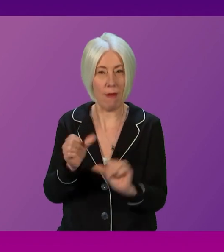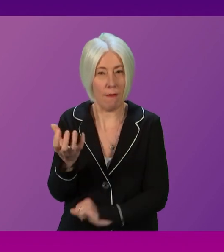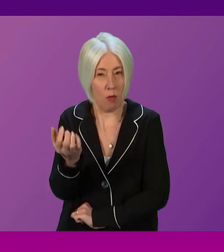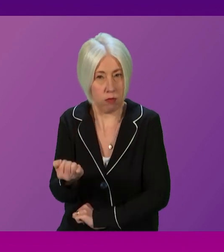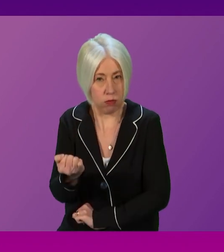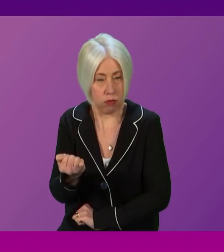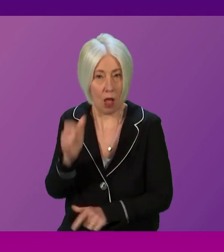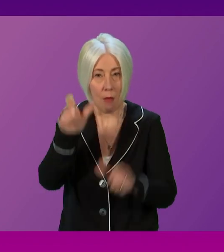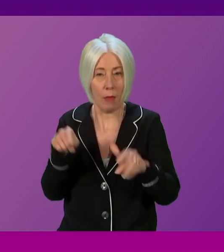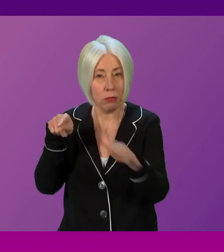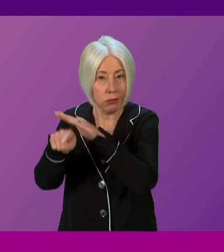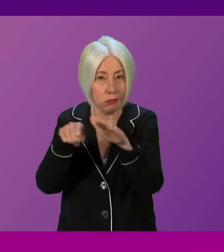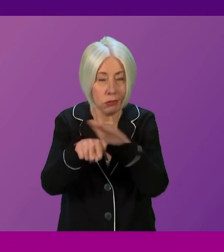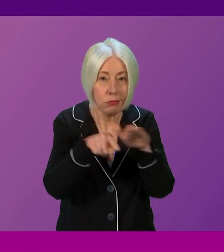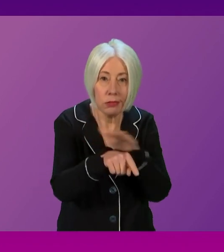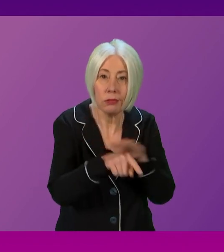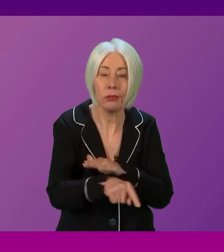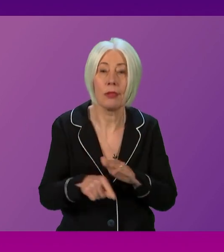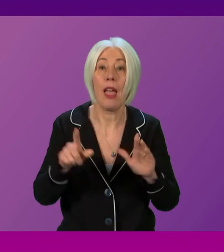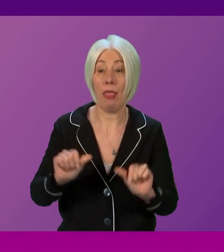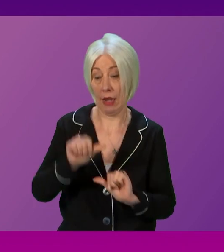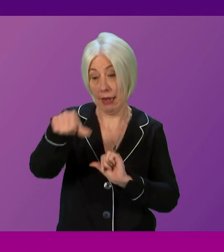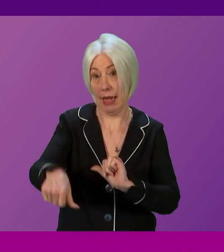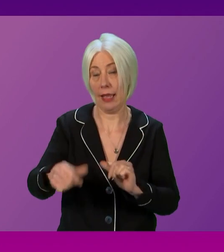those who are leaving the chamber and the public gallery to do so before that debate begins.